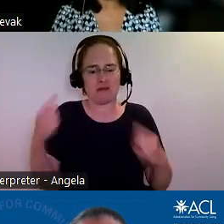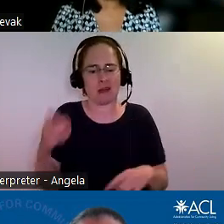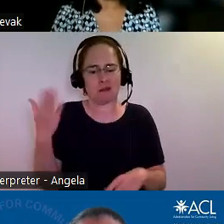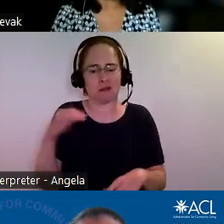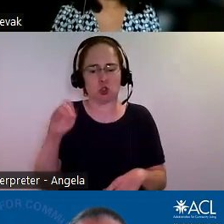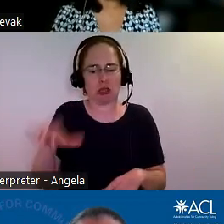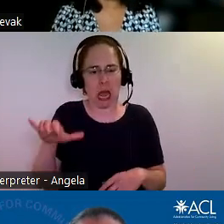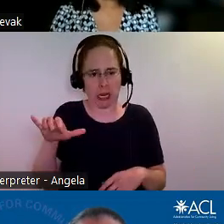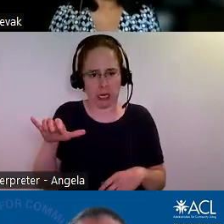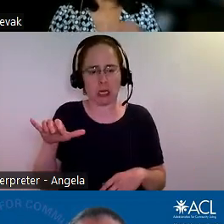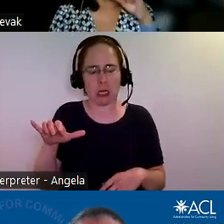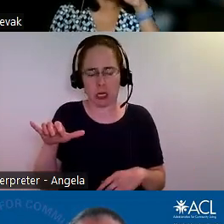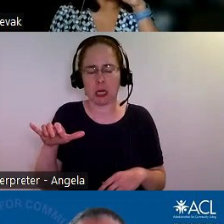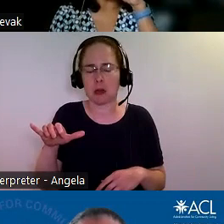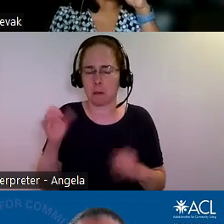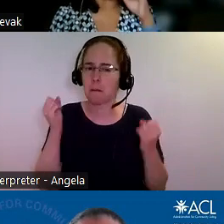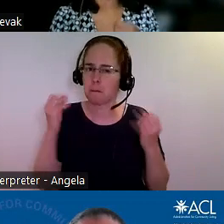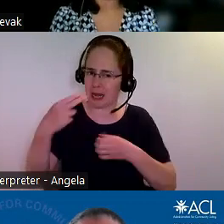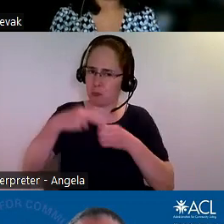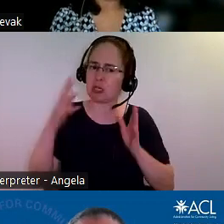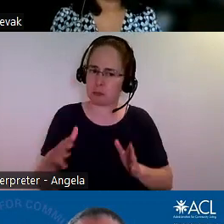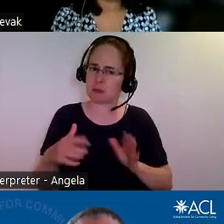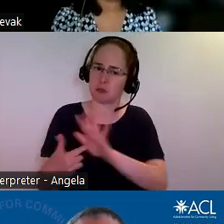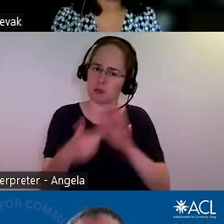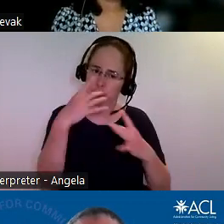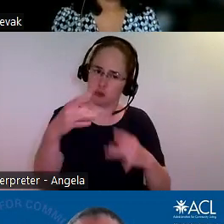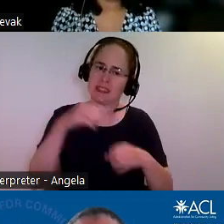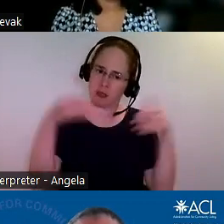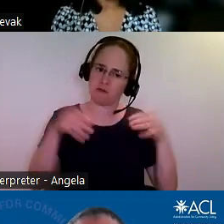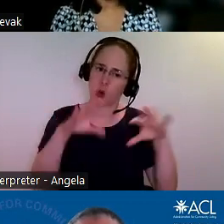for a lot of the participants that had expressed interest in these focus groups in New York,